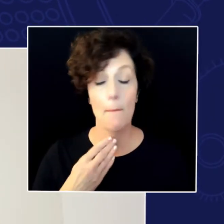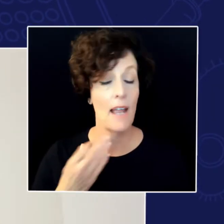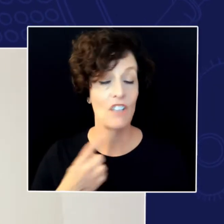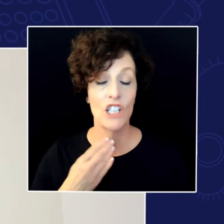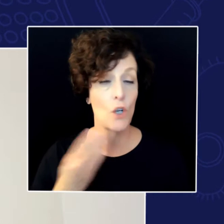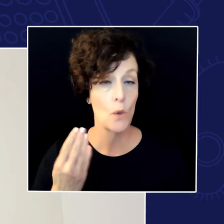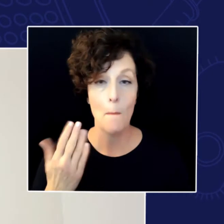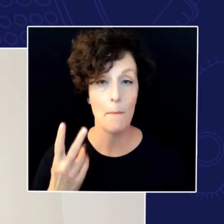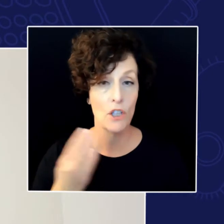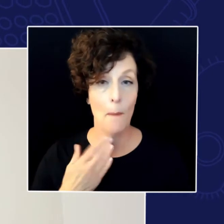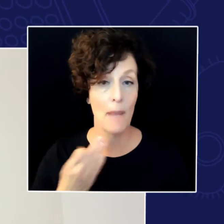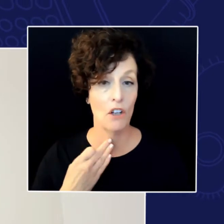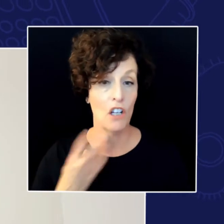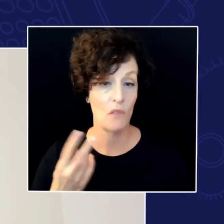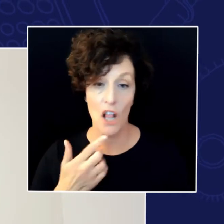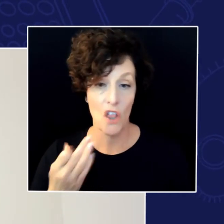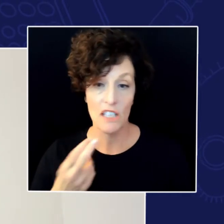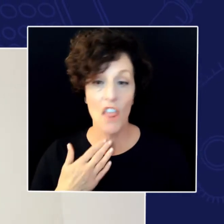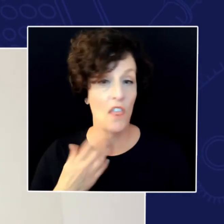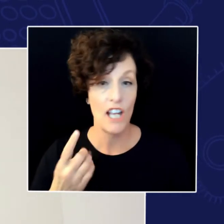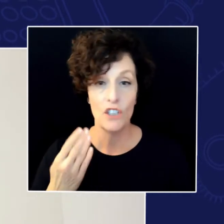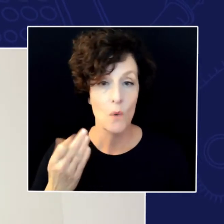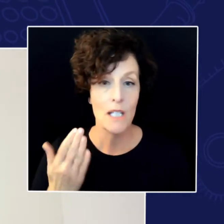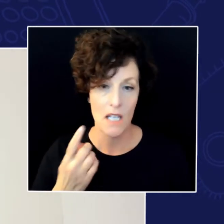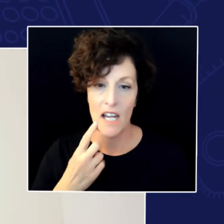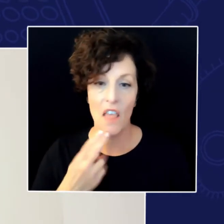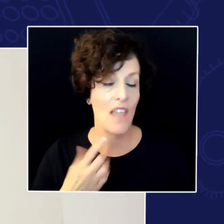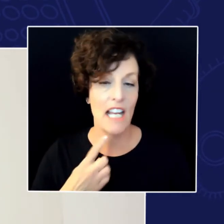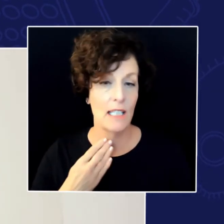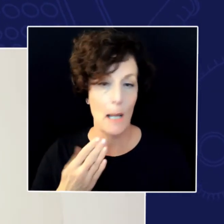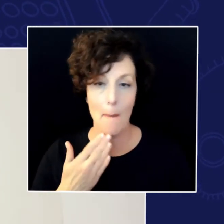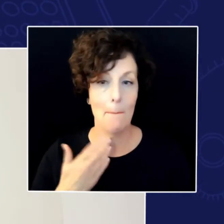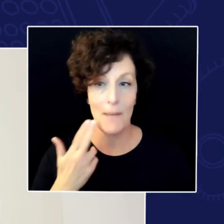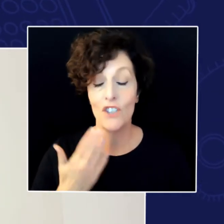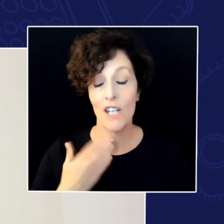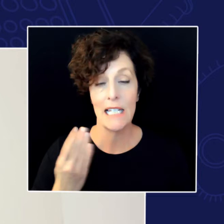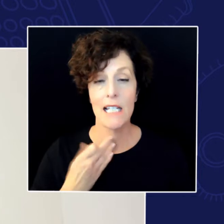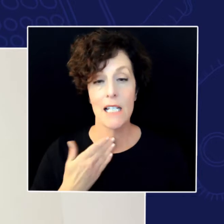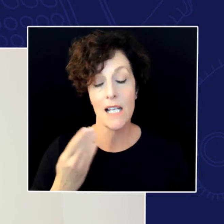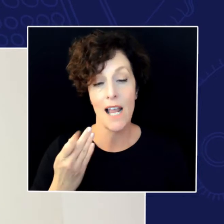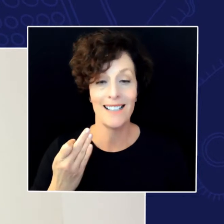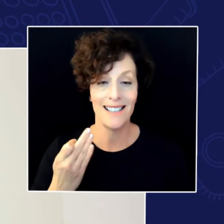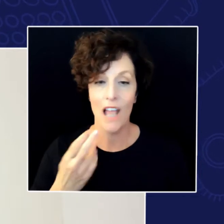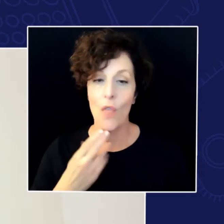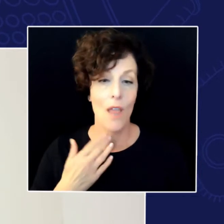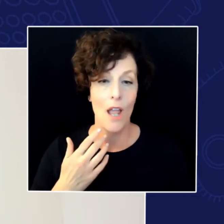much about hearing loss. They -- they don't study -- They didn't major in science.